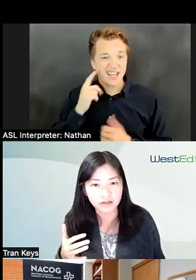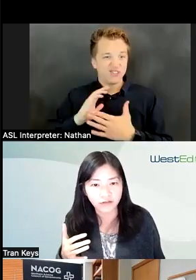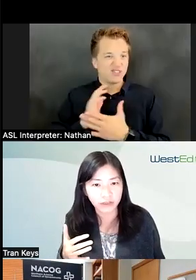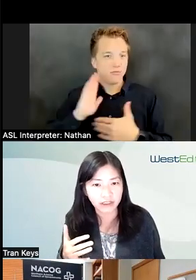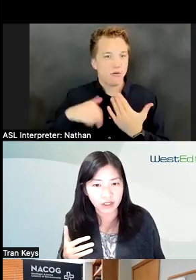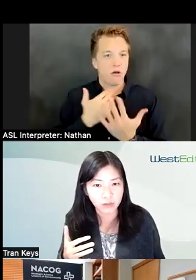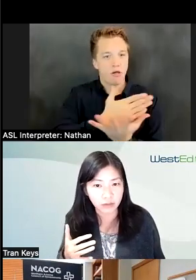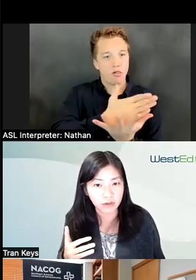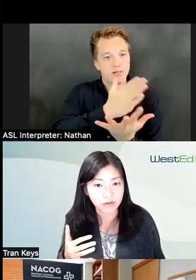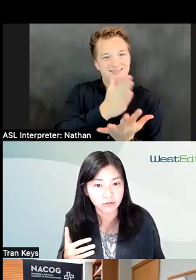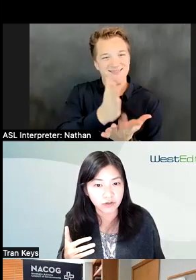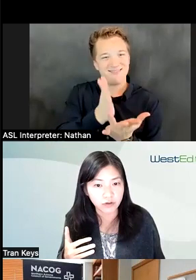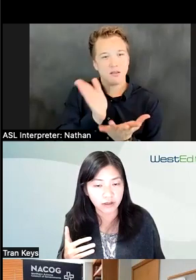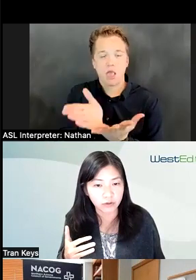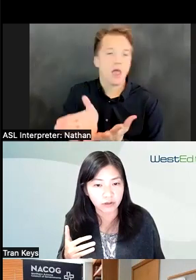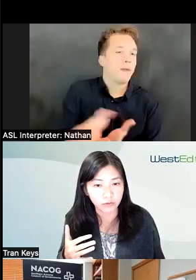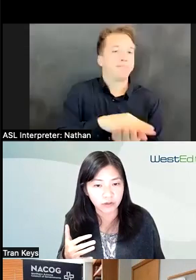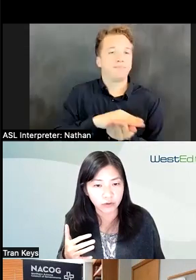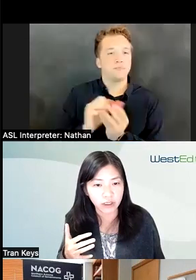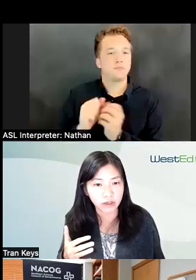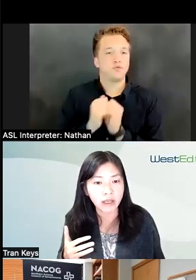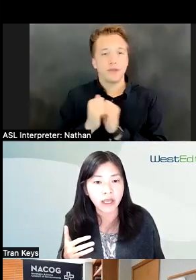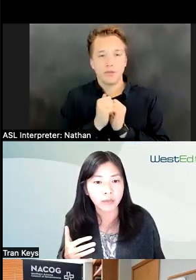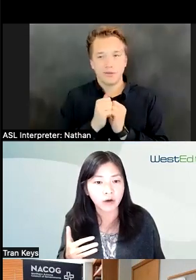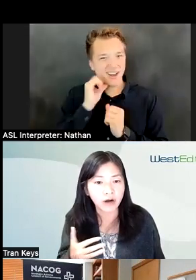the family engagement and community services strand that we're showing here, but across